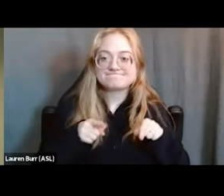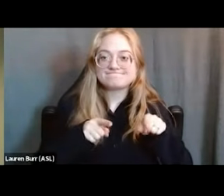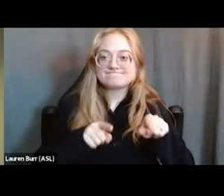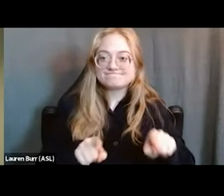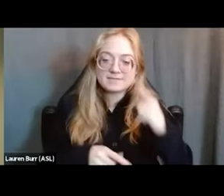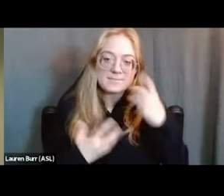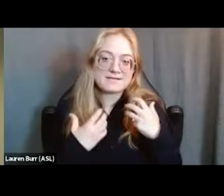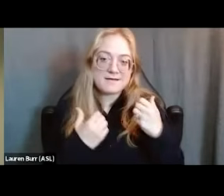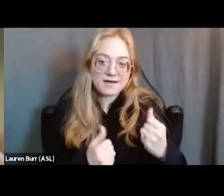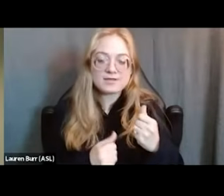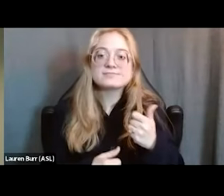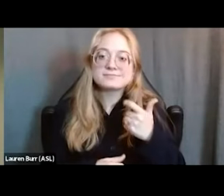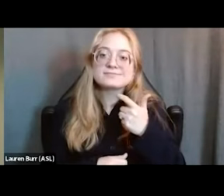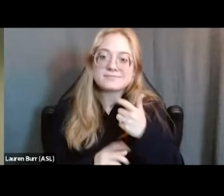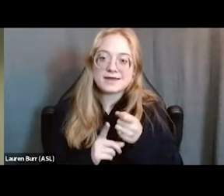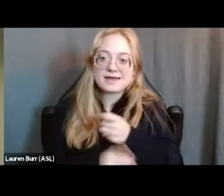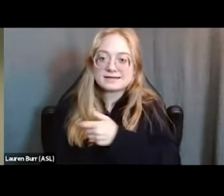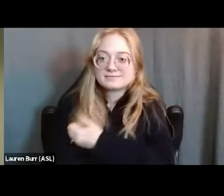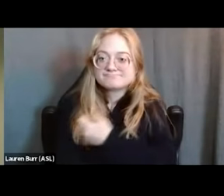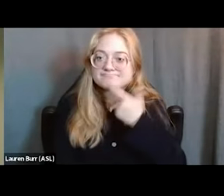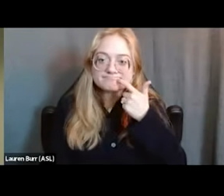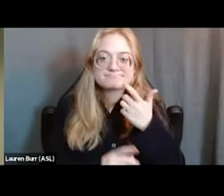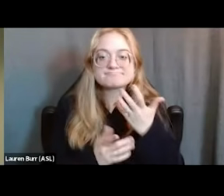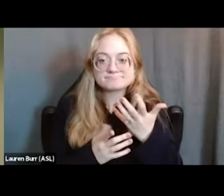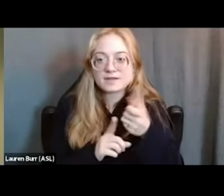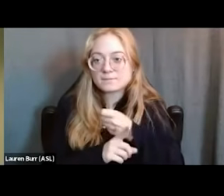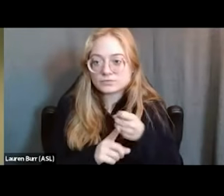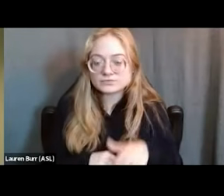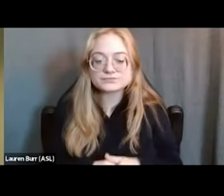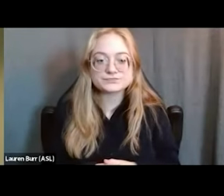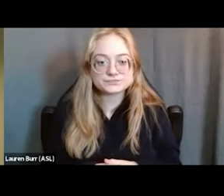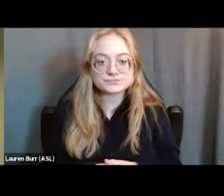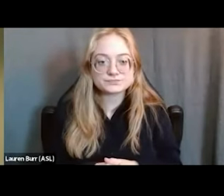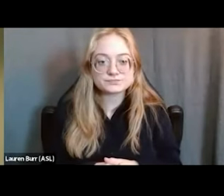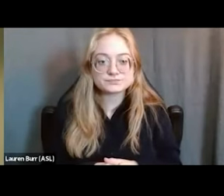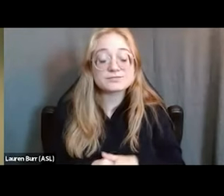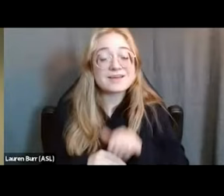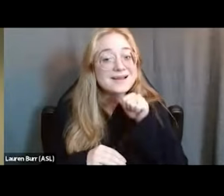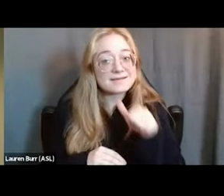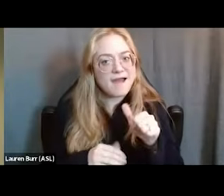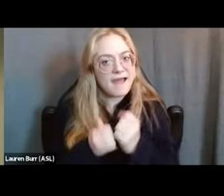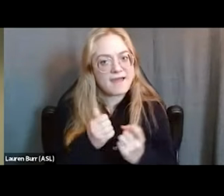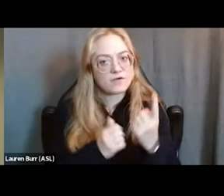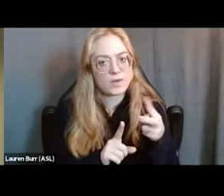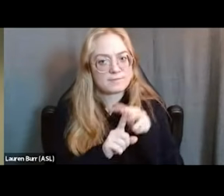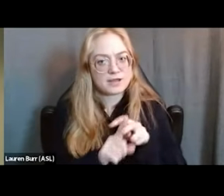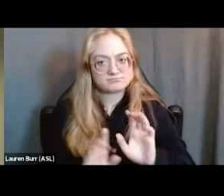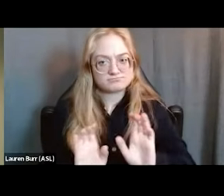And although this may not affect everyone, the presence of mental health and substance use often precludes people from being able to access